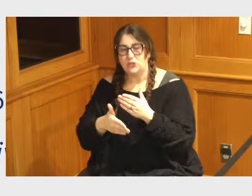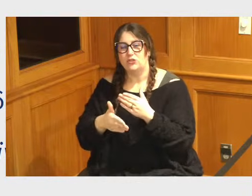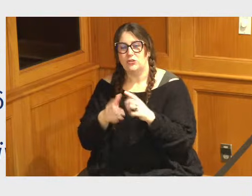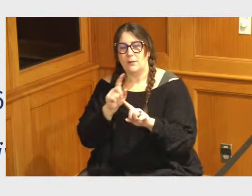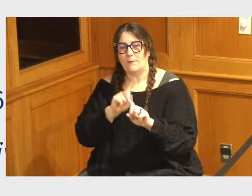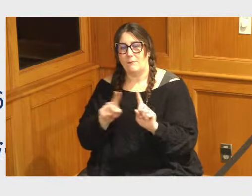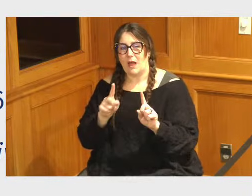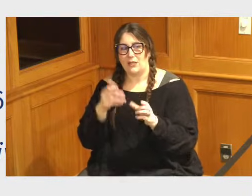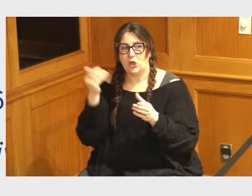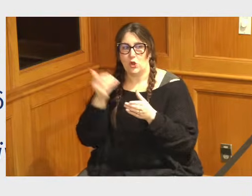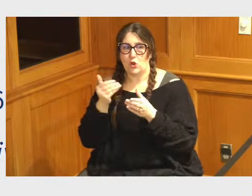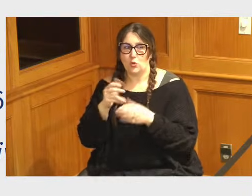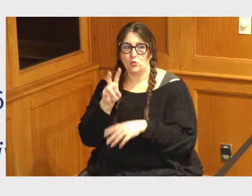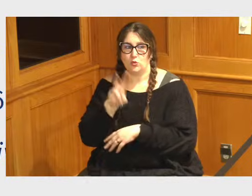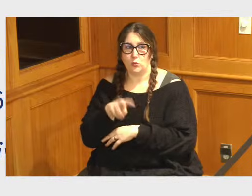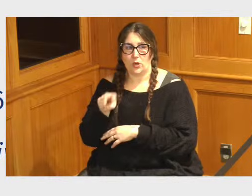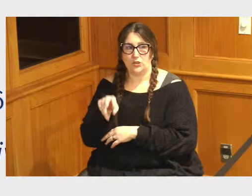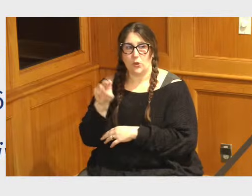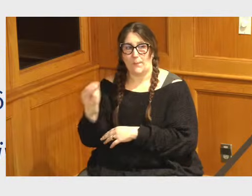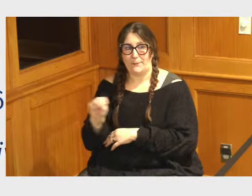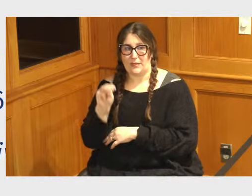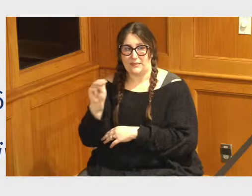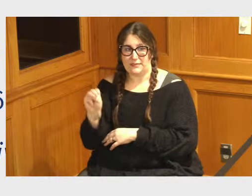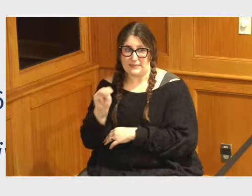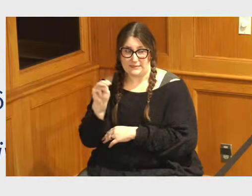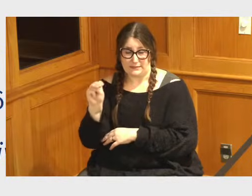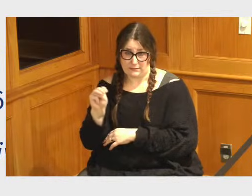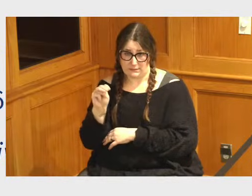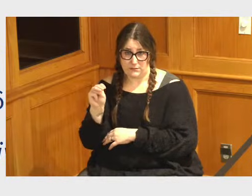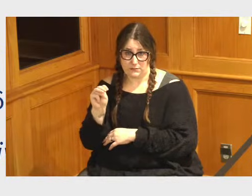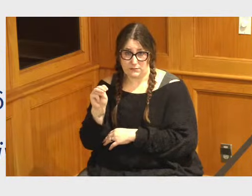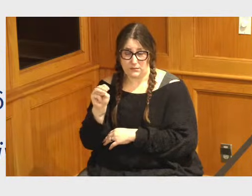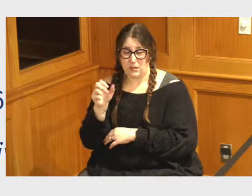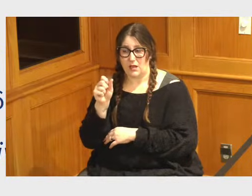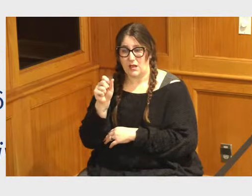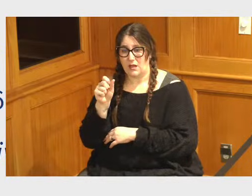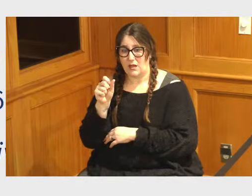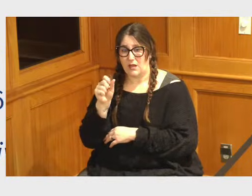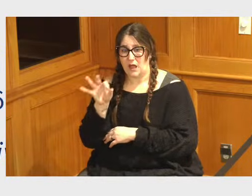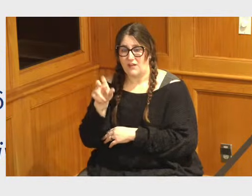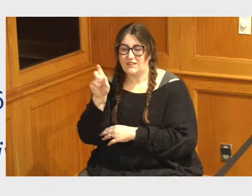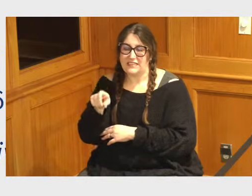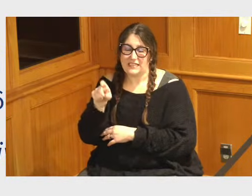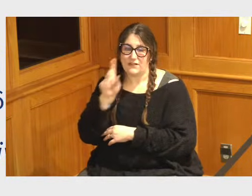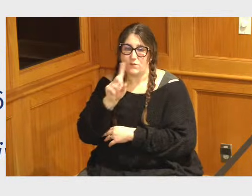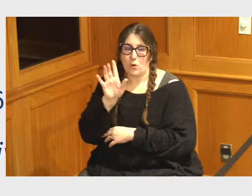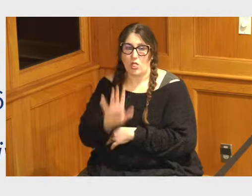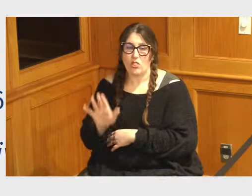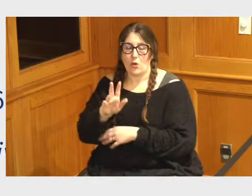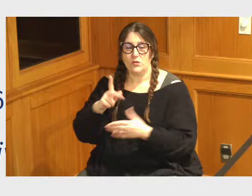close to $22 million in of of of ballpark need in those projects. And we just use this to illustrate